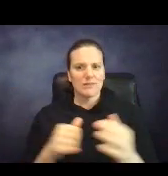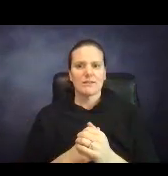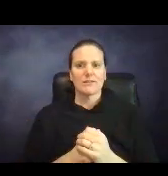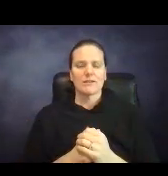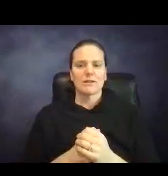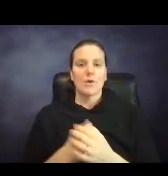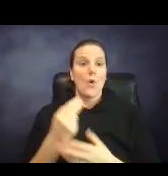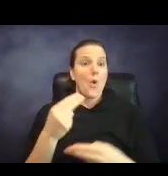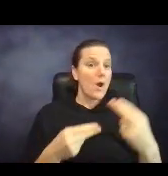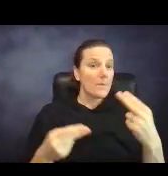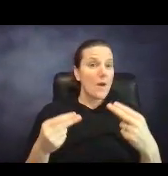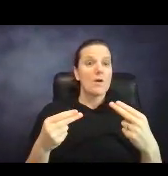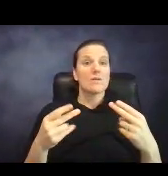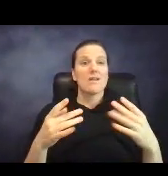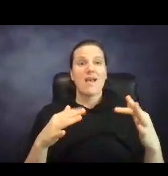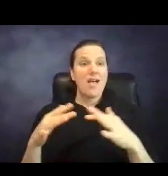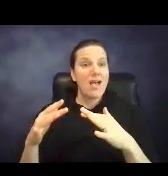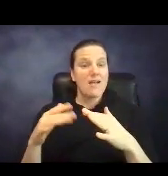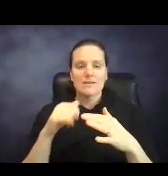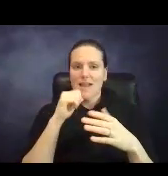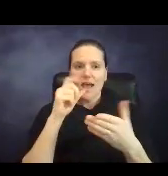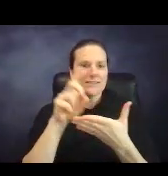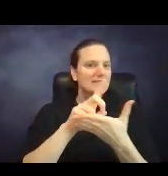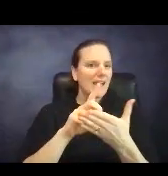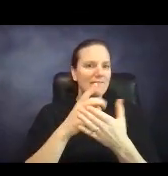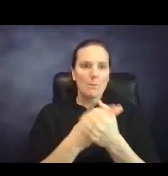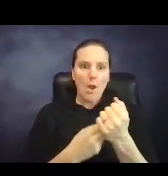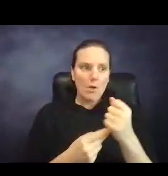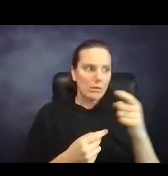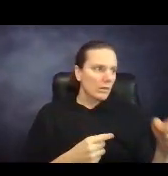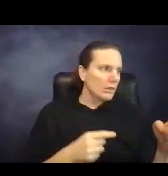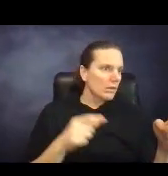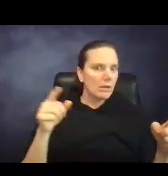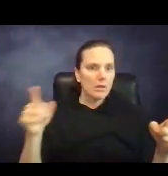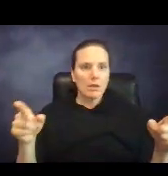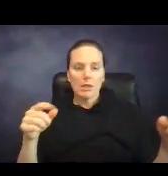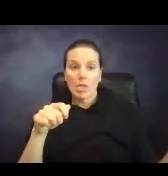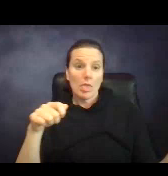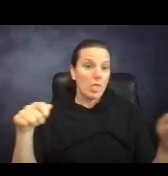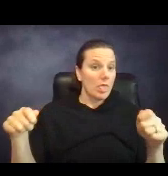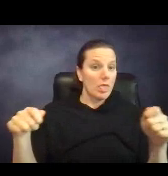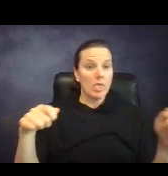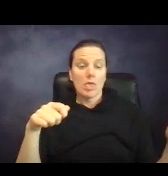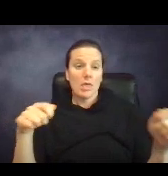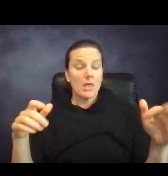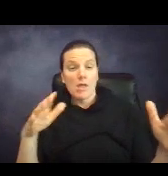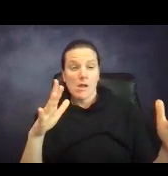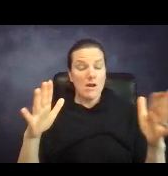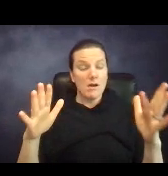metabolically weren't really designed for all of that. And so when we start to feel that that hit in midlife, we,